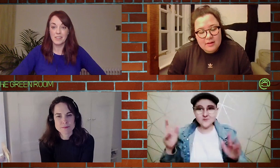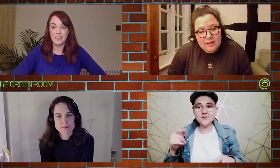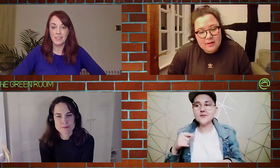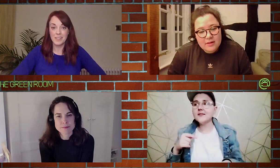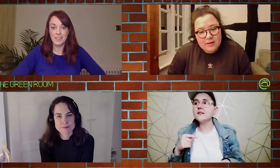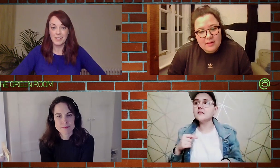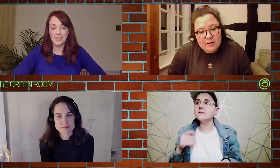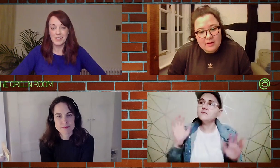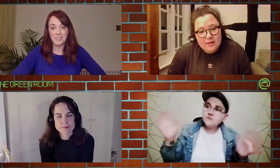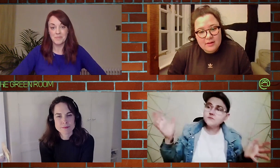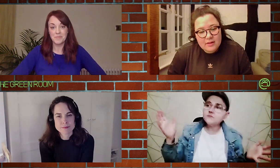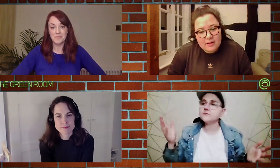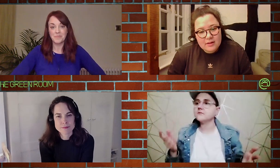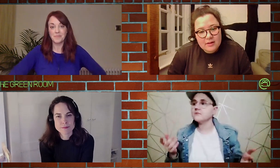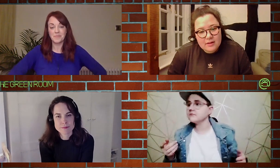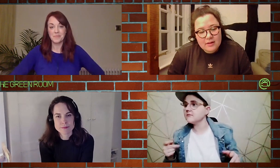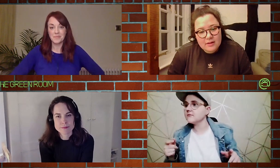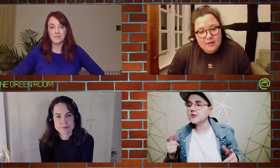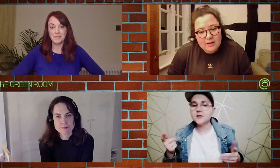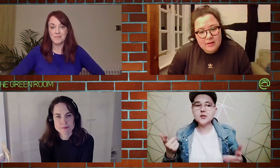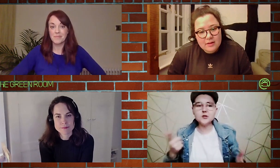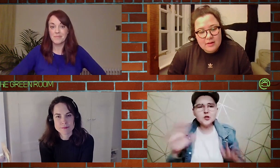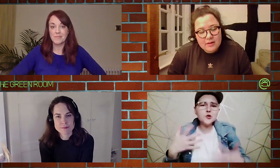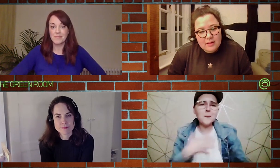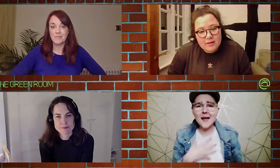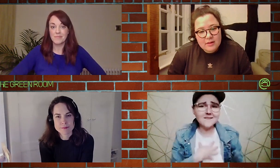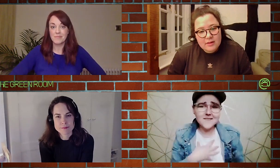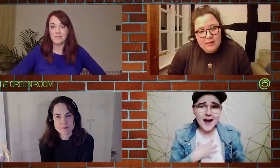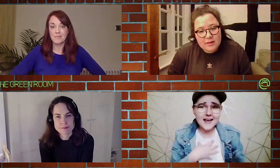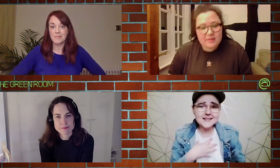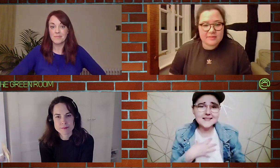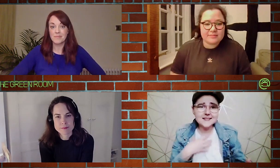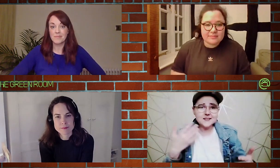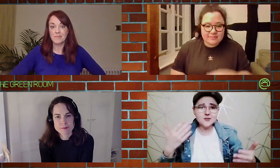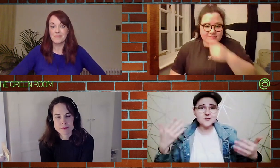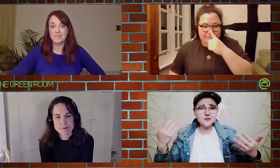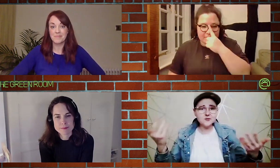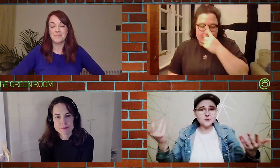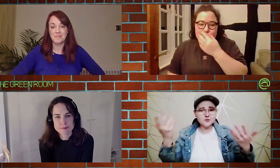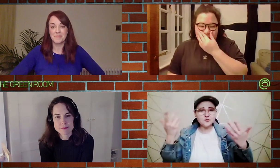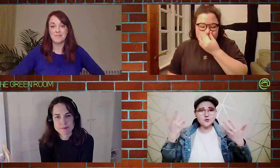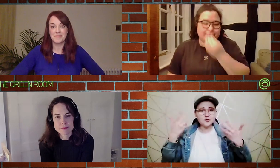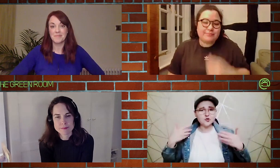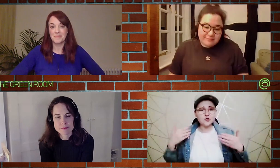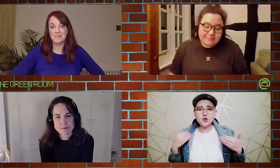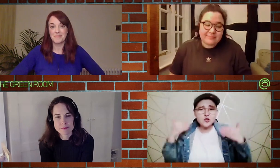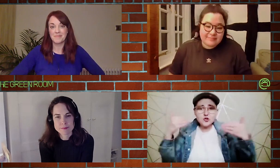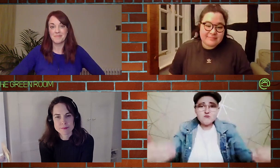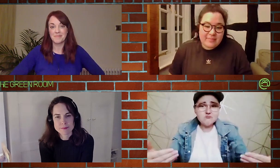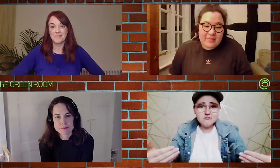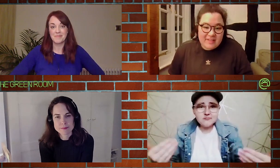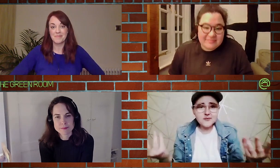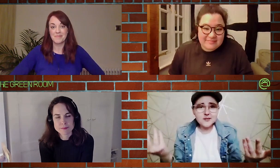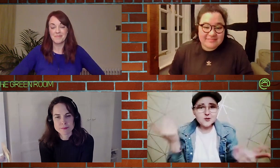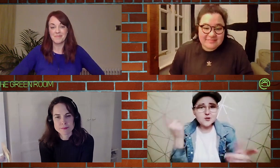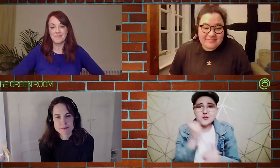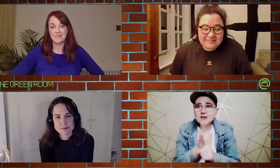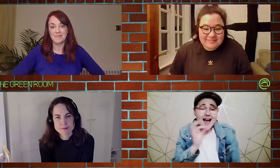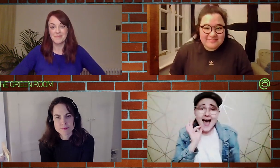To be honest. I think i'd say to anybody, don't be frightened.